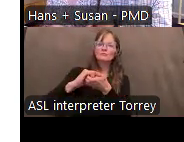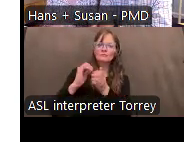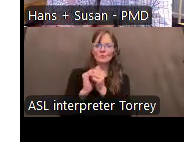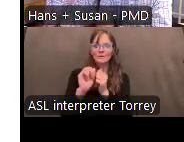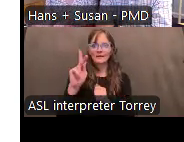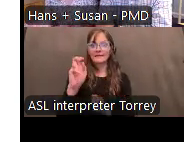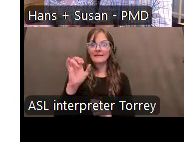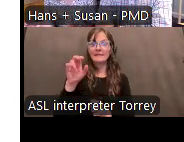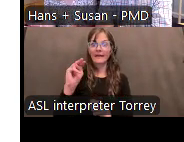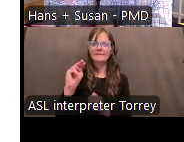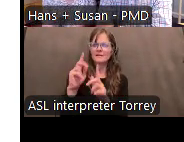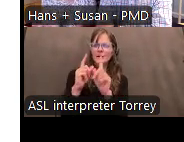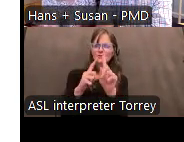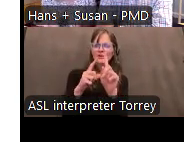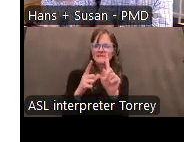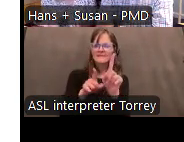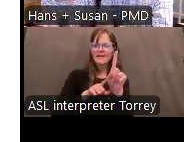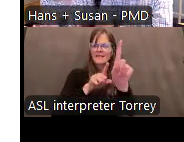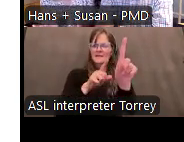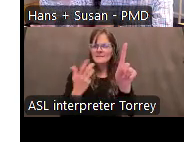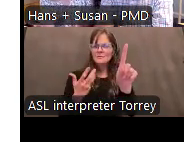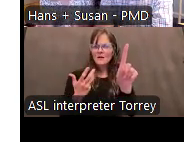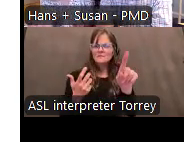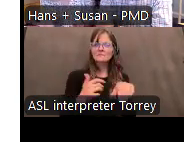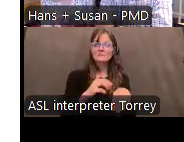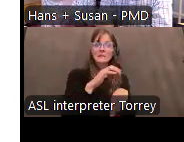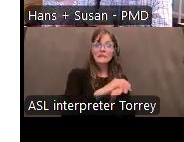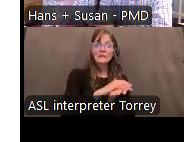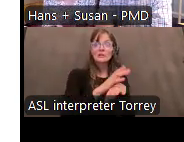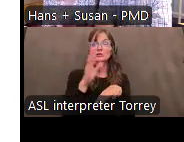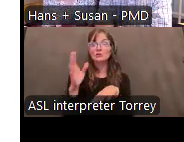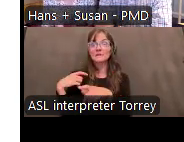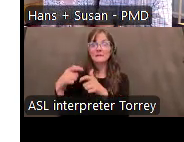We had to change our alignment. We didn't know at first we were going to be moving ahead in Spanish.